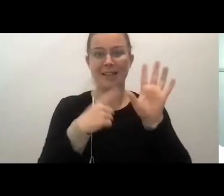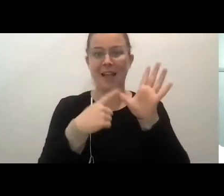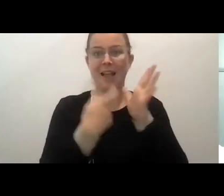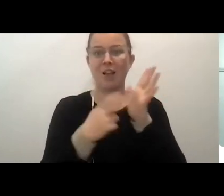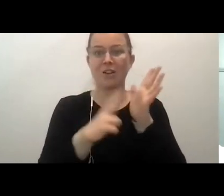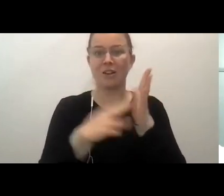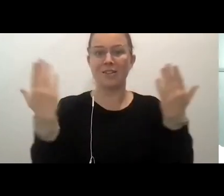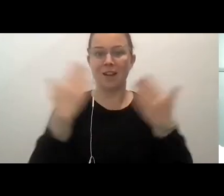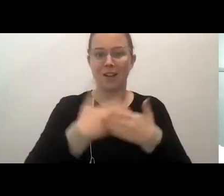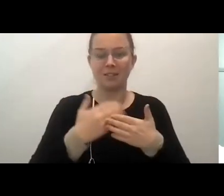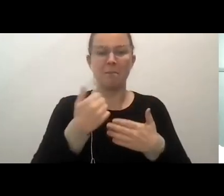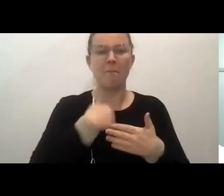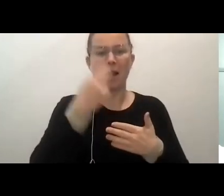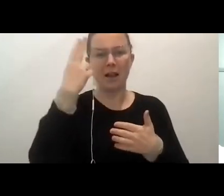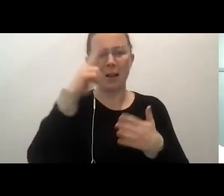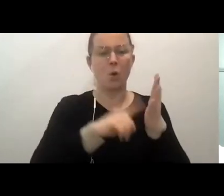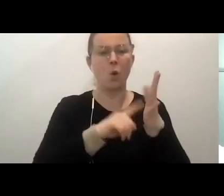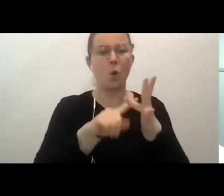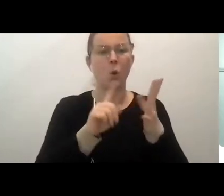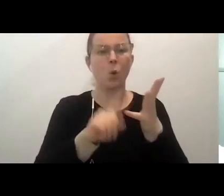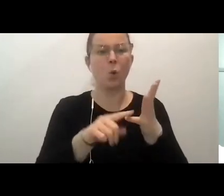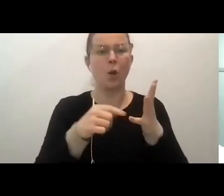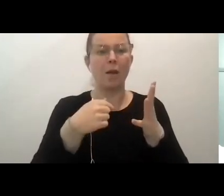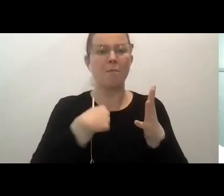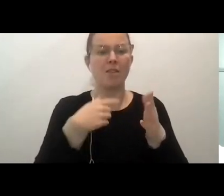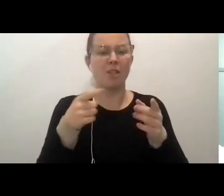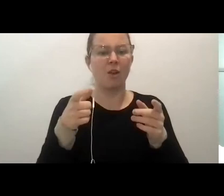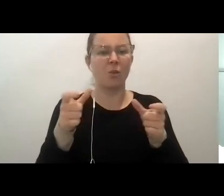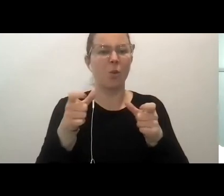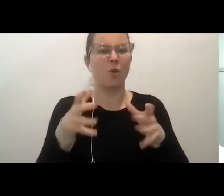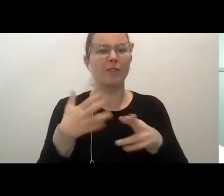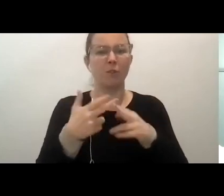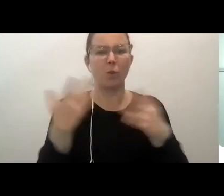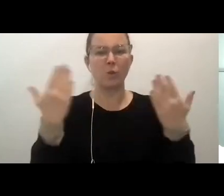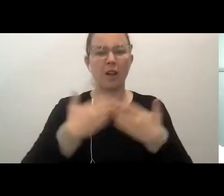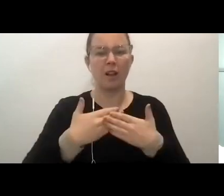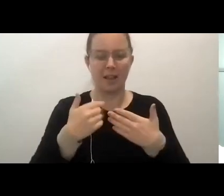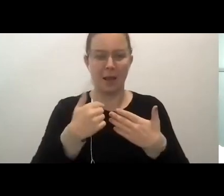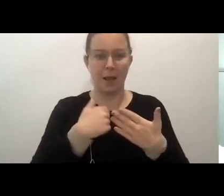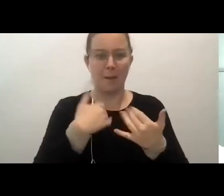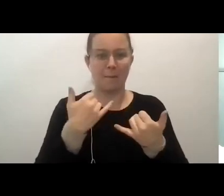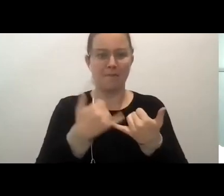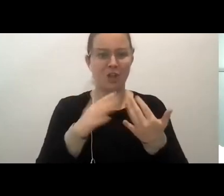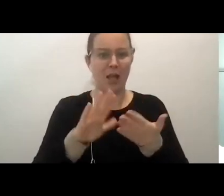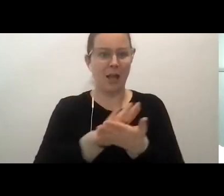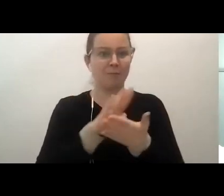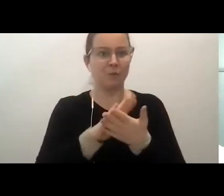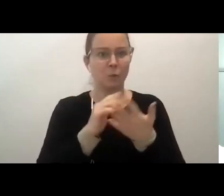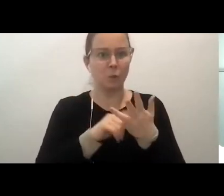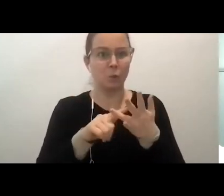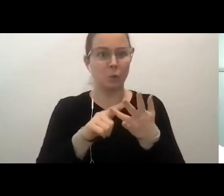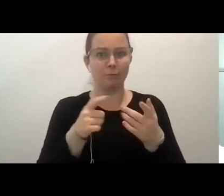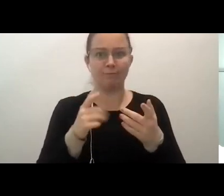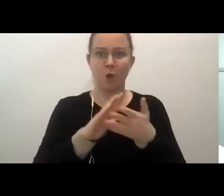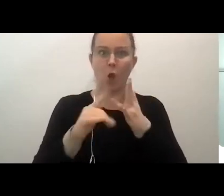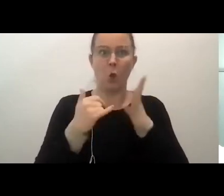Lou, I'm Soundfair's Storytelling Coordinator and I'm very excited to be hosting tonight's "writing to be heard". Firstly, I'd like to start